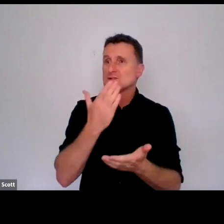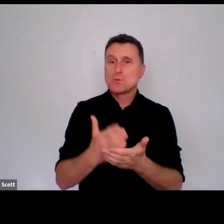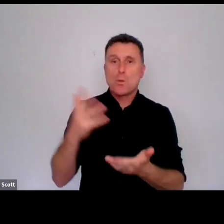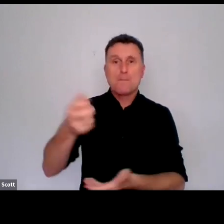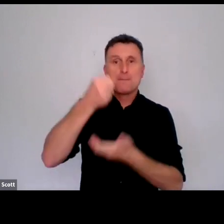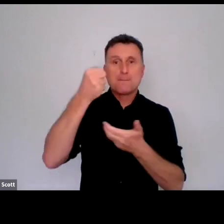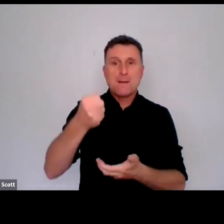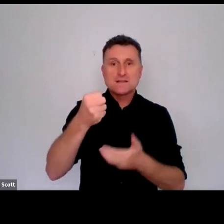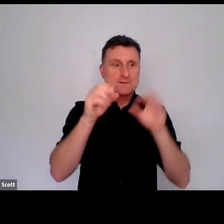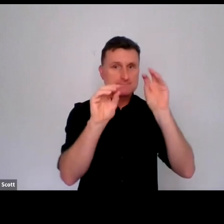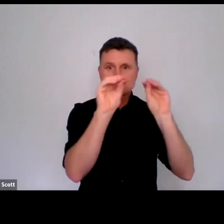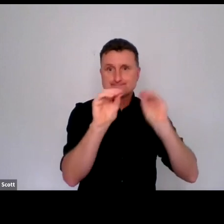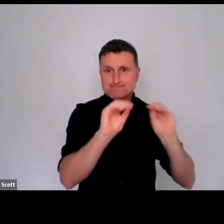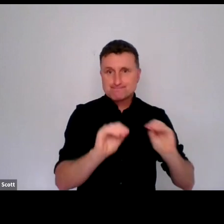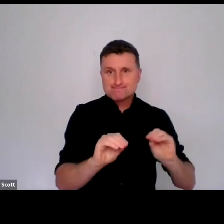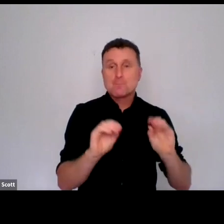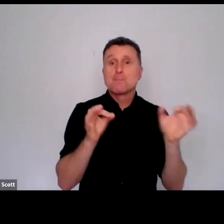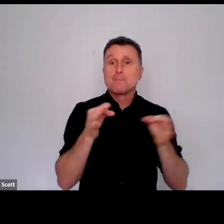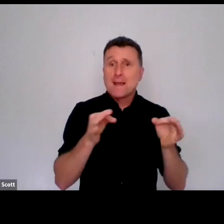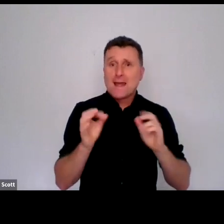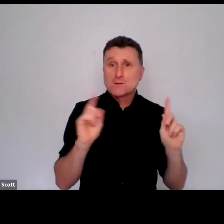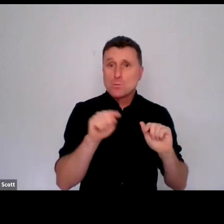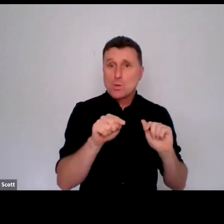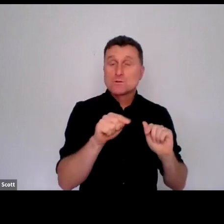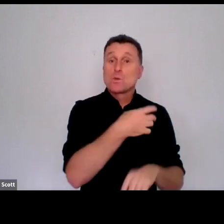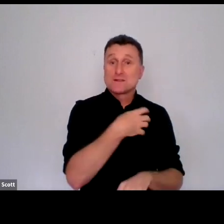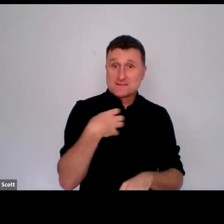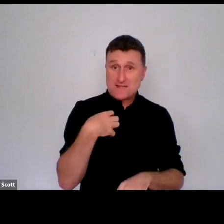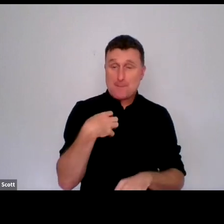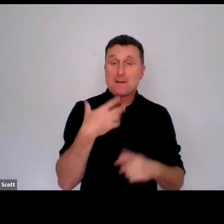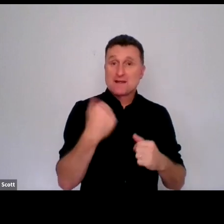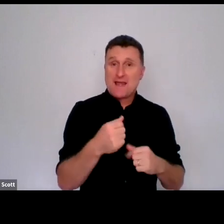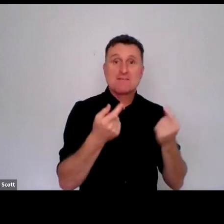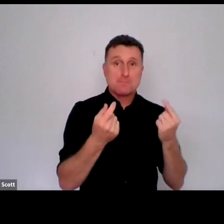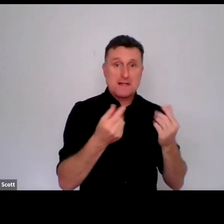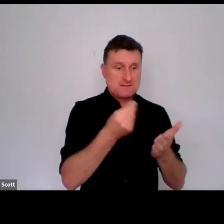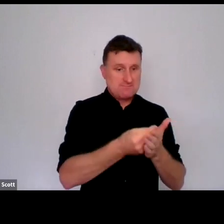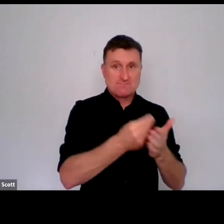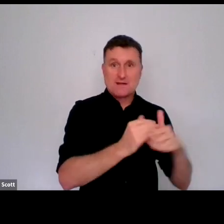What that means is that the Government has set aside a portion of funding, $100 million,